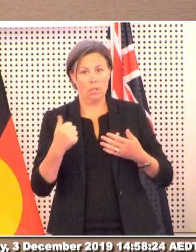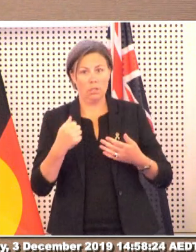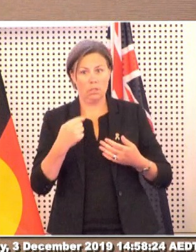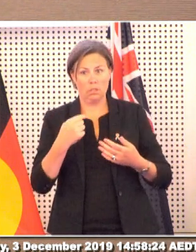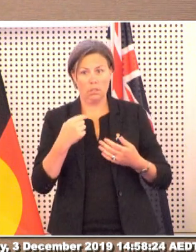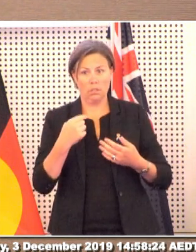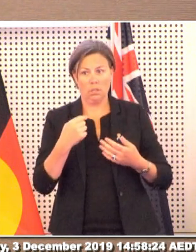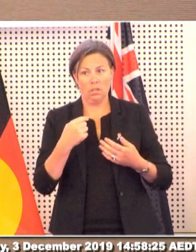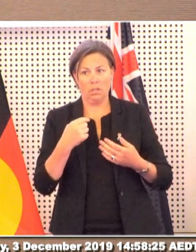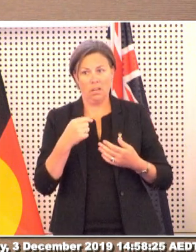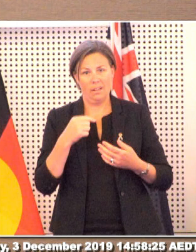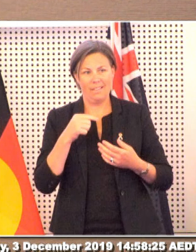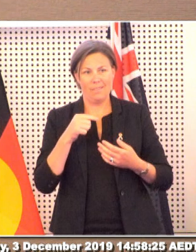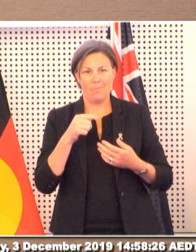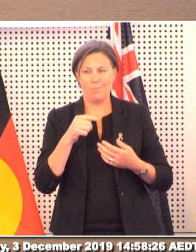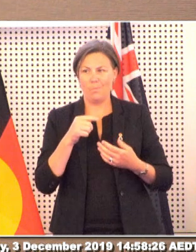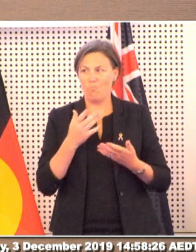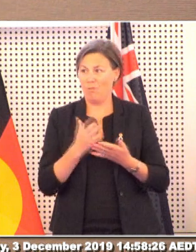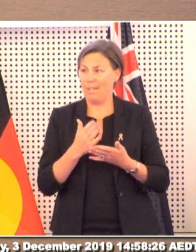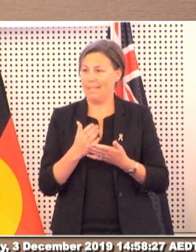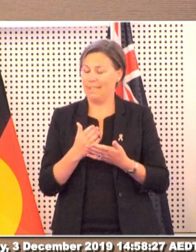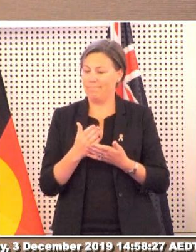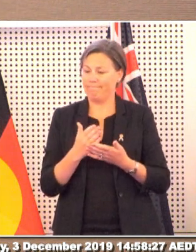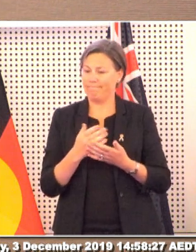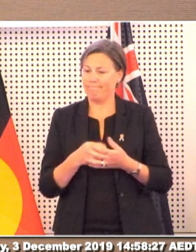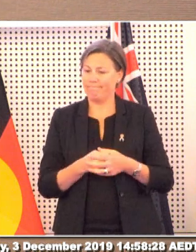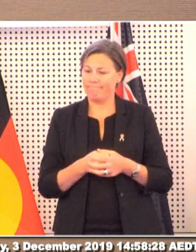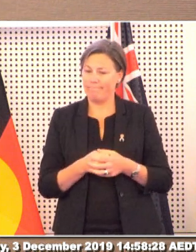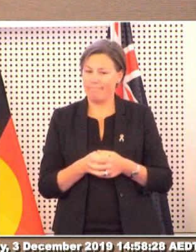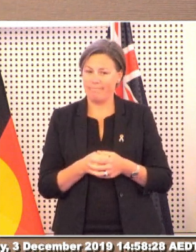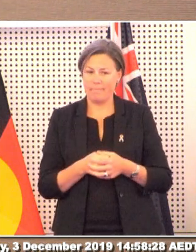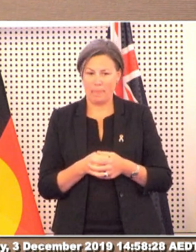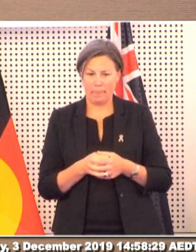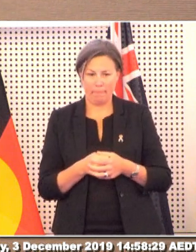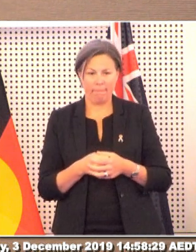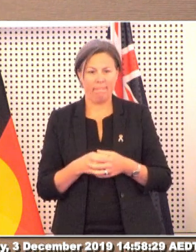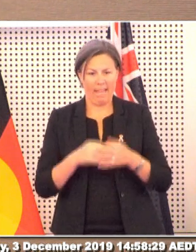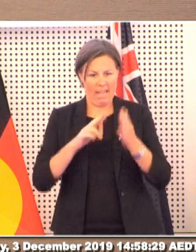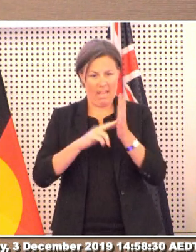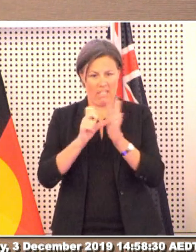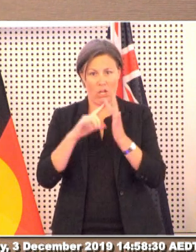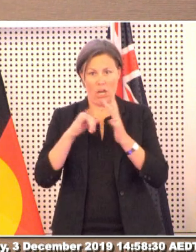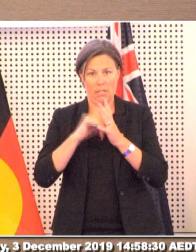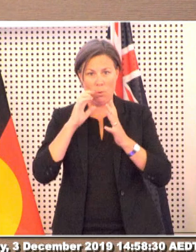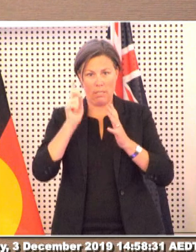transition and what is an issue for full scheme and during transition we needed a